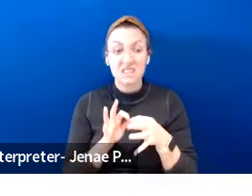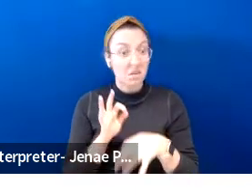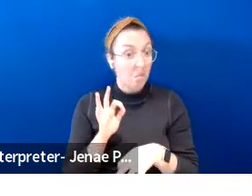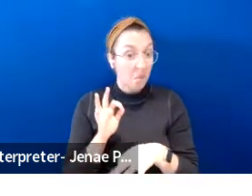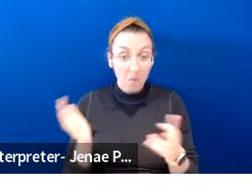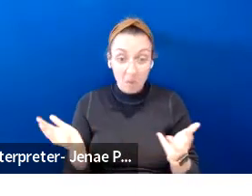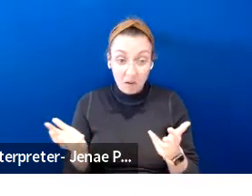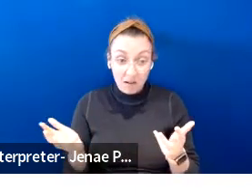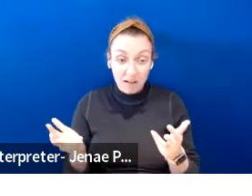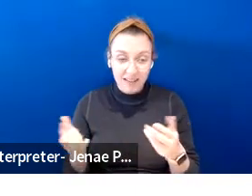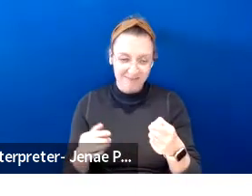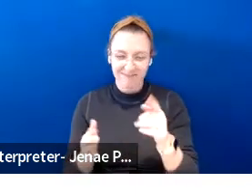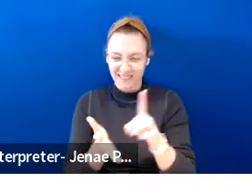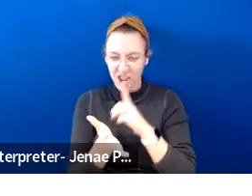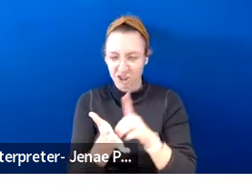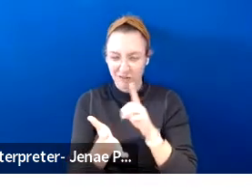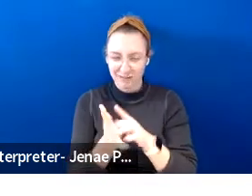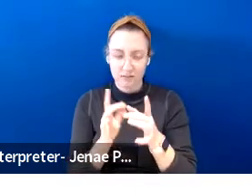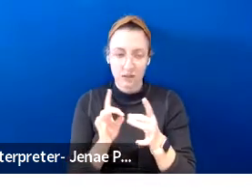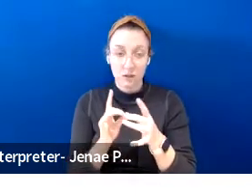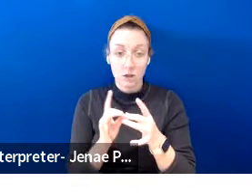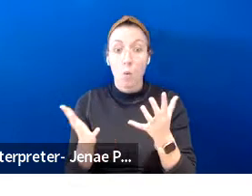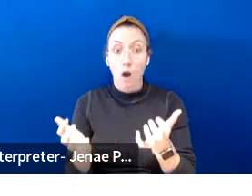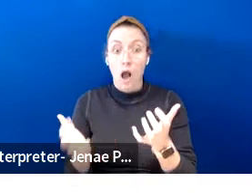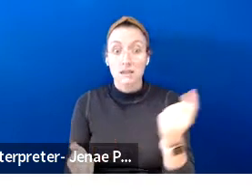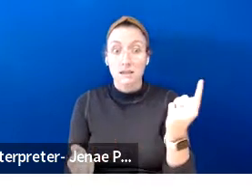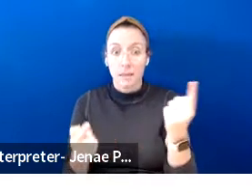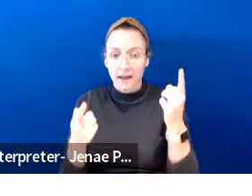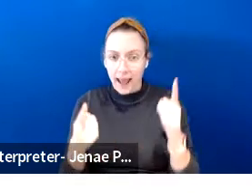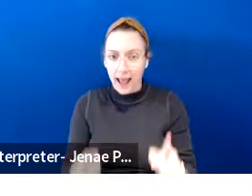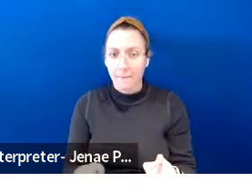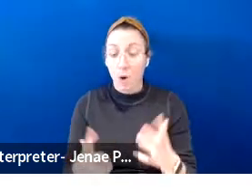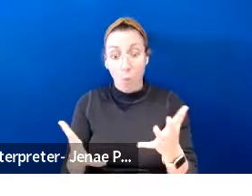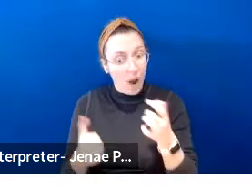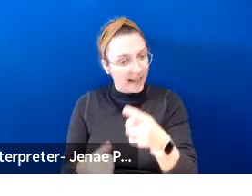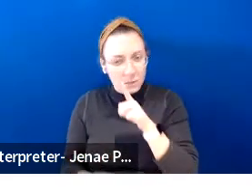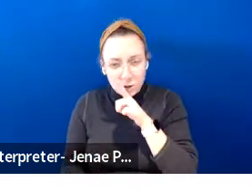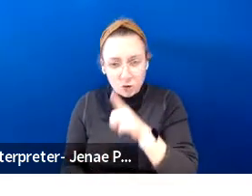from the dictionary is to want something to happen or be true. And think that it could happen or be true.